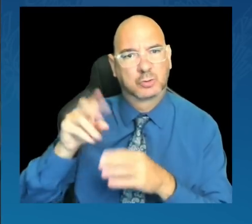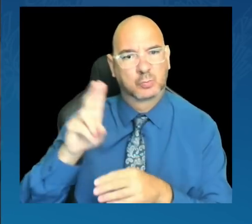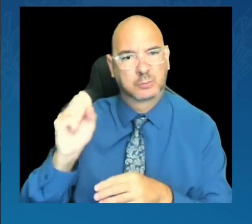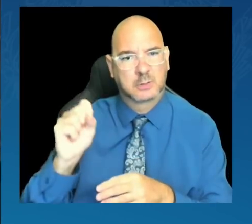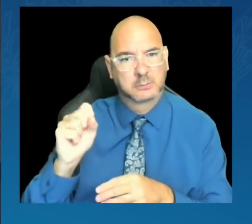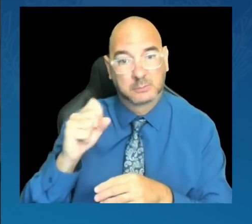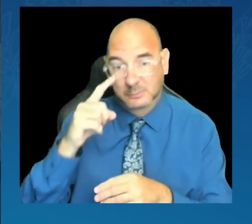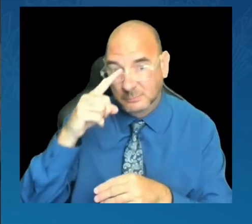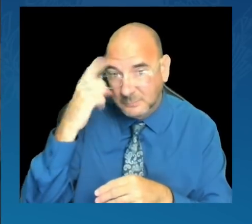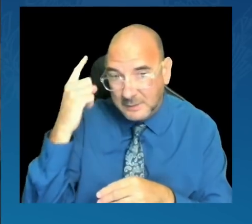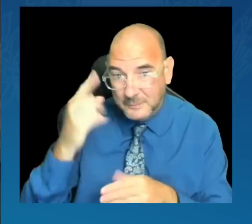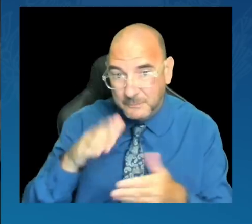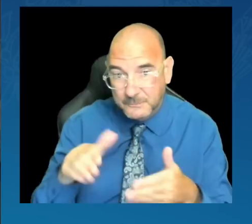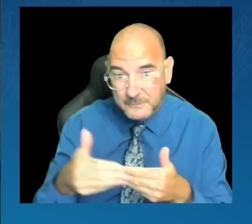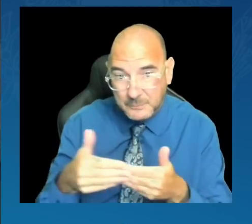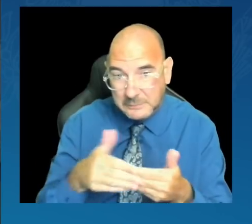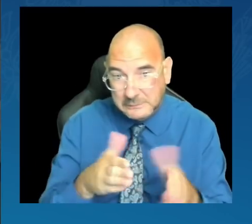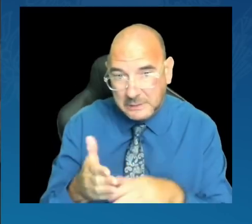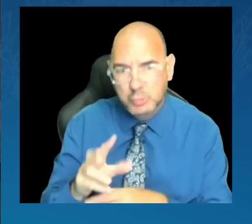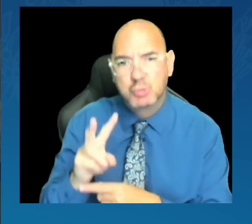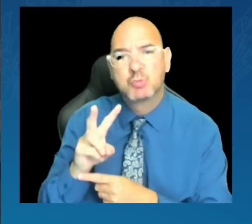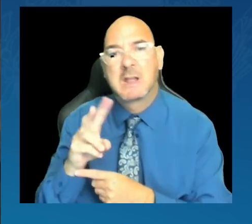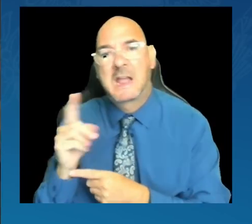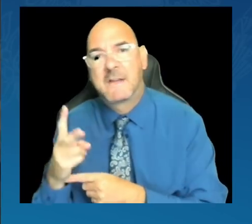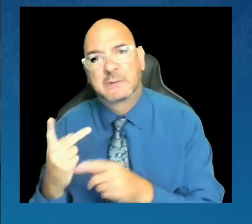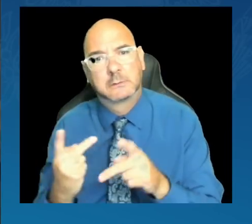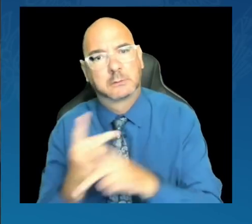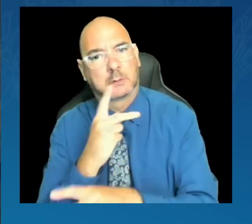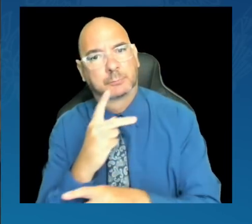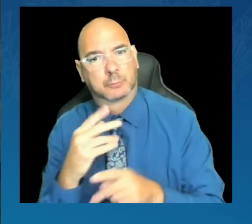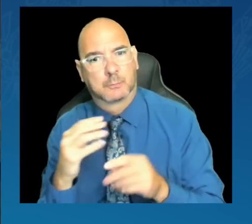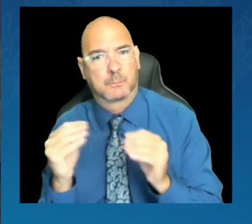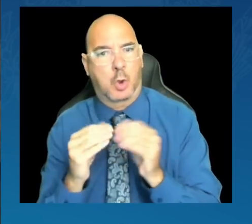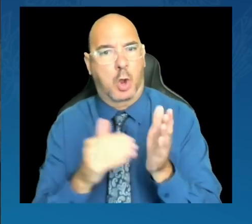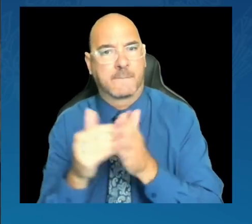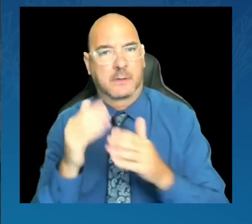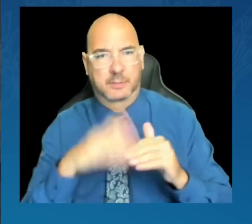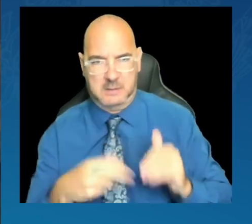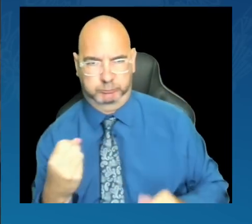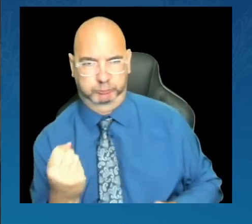and a half times the rate of white babies. This is not okay.